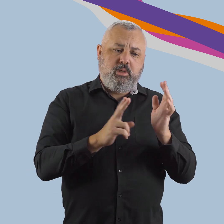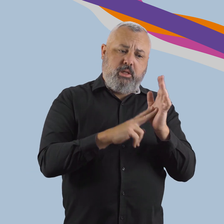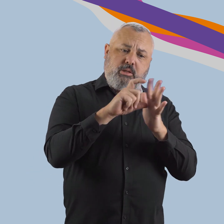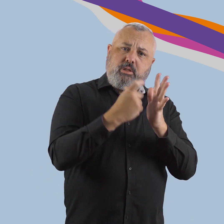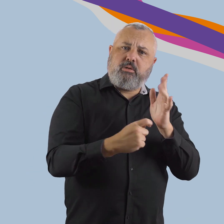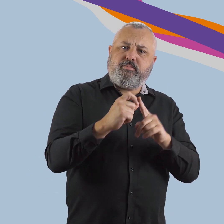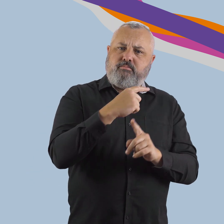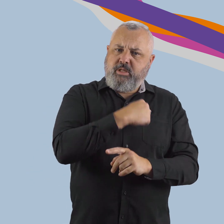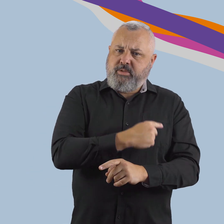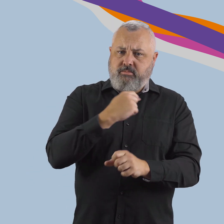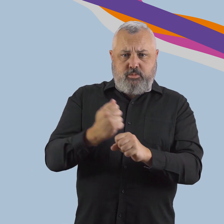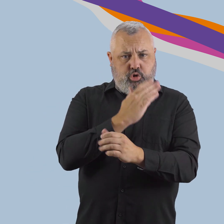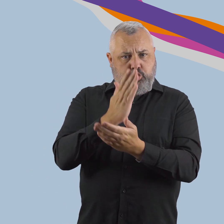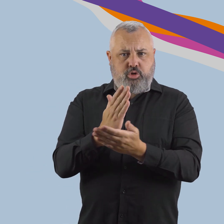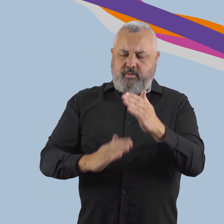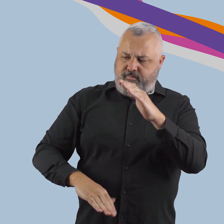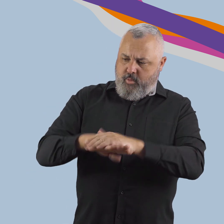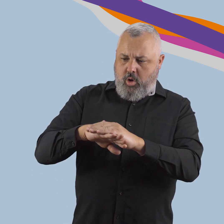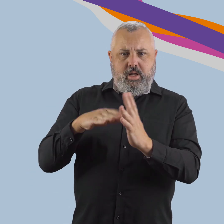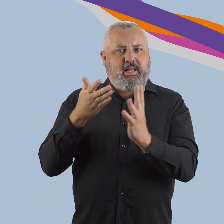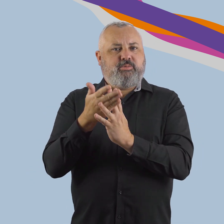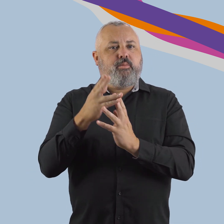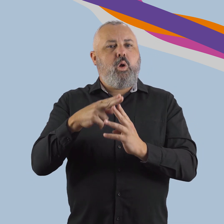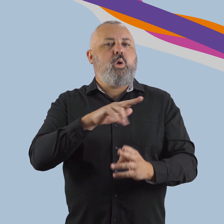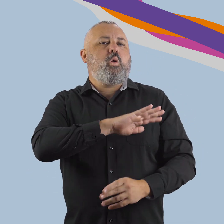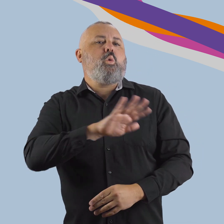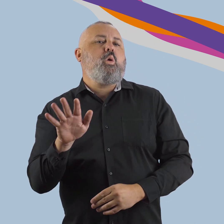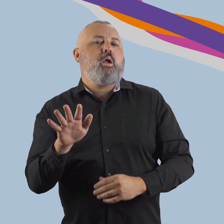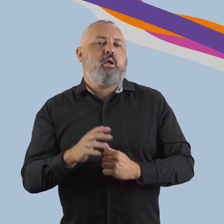We are committed to accessibility.